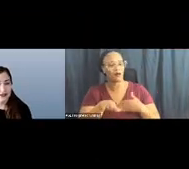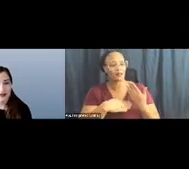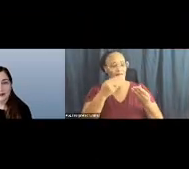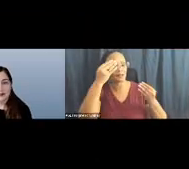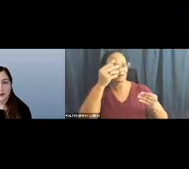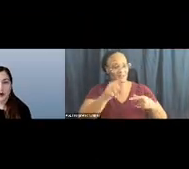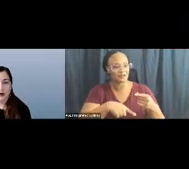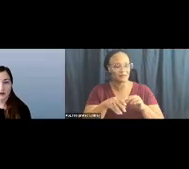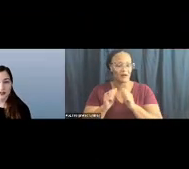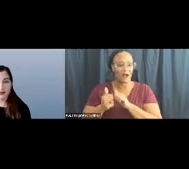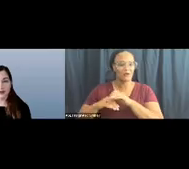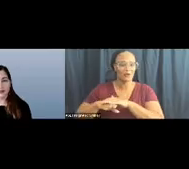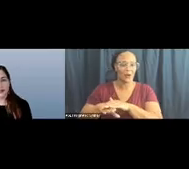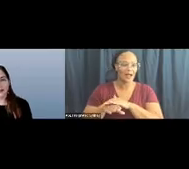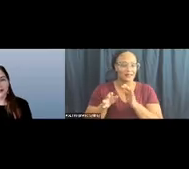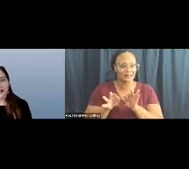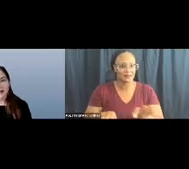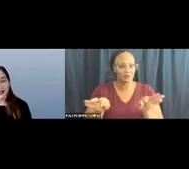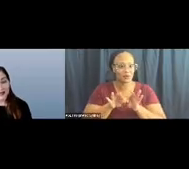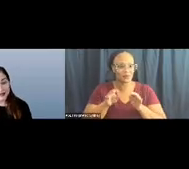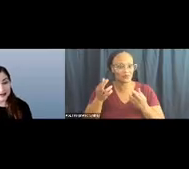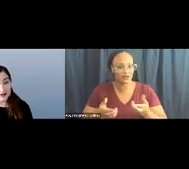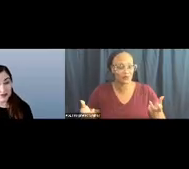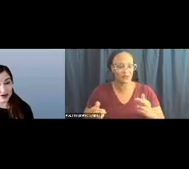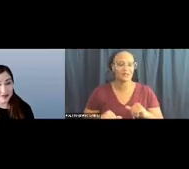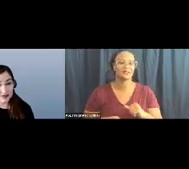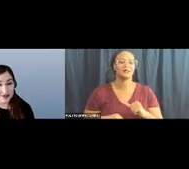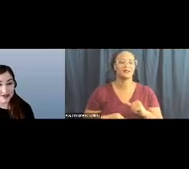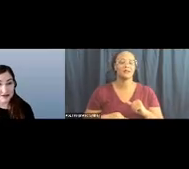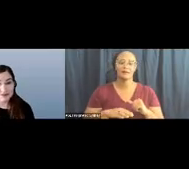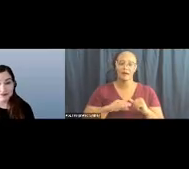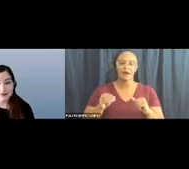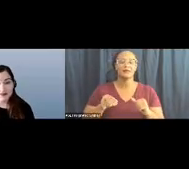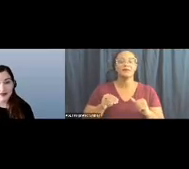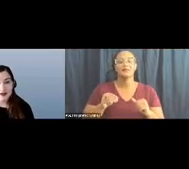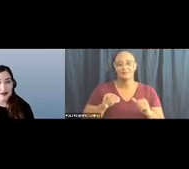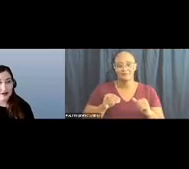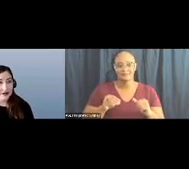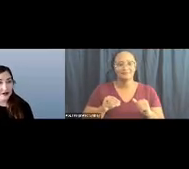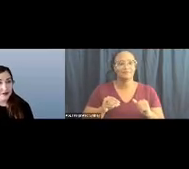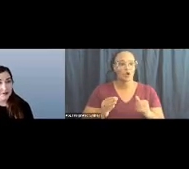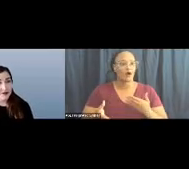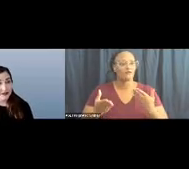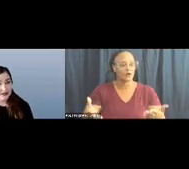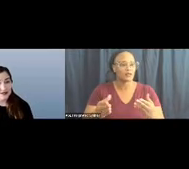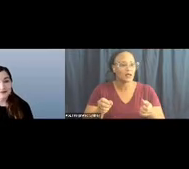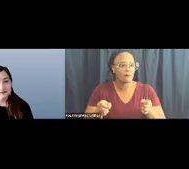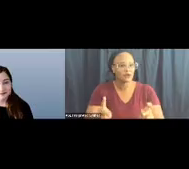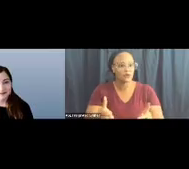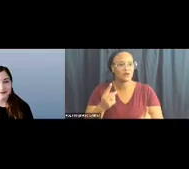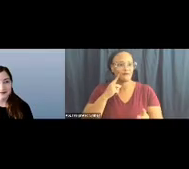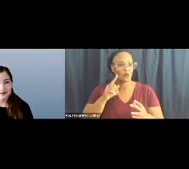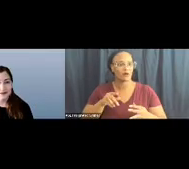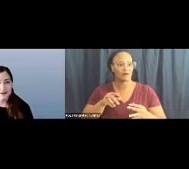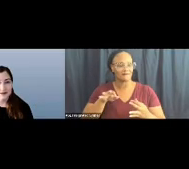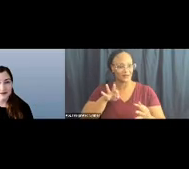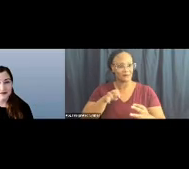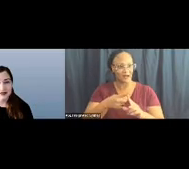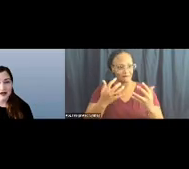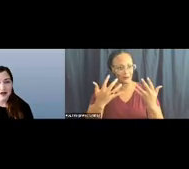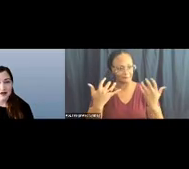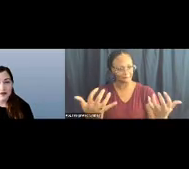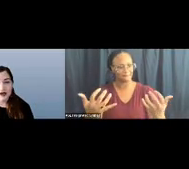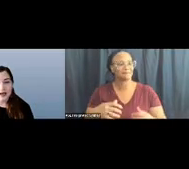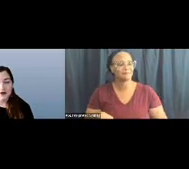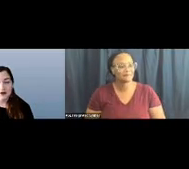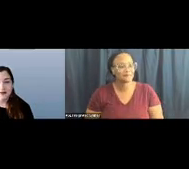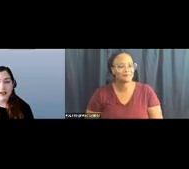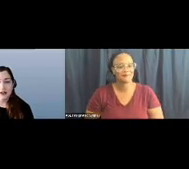accessing these important resources and the input opportunity. Um, next slide. So, we're happy to